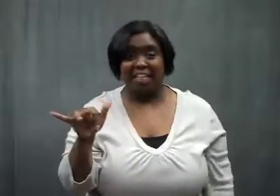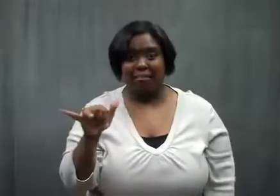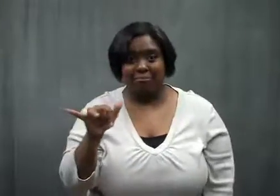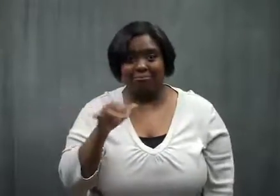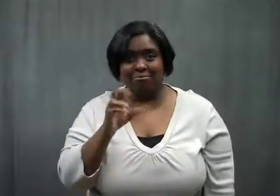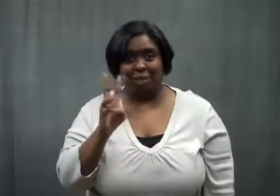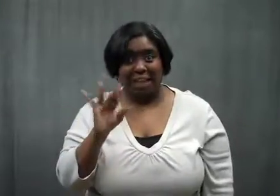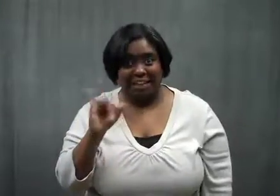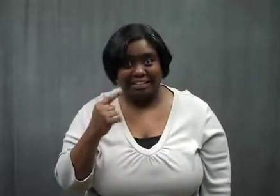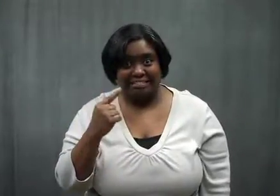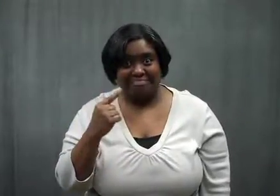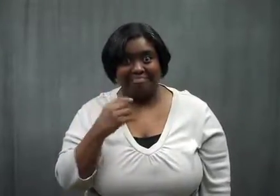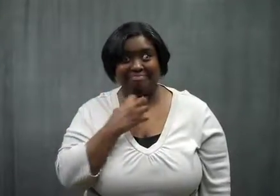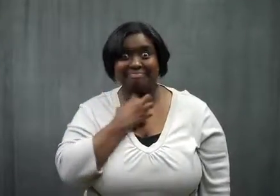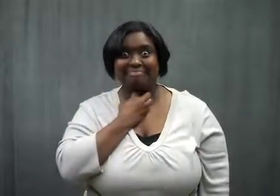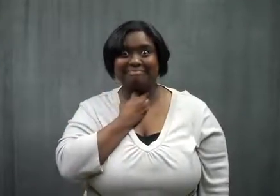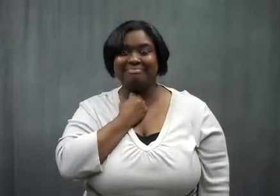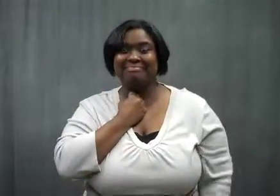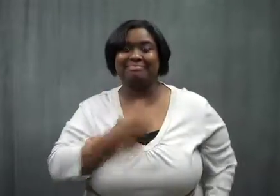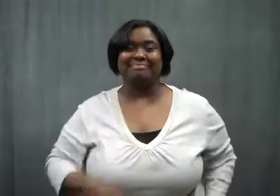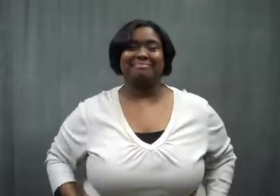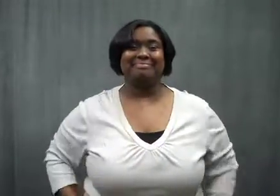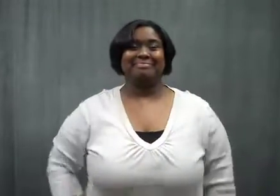But it was a wig... how about that!